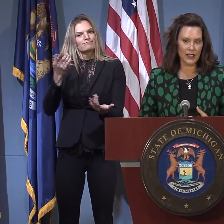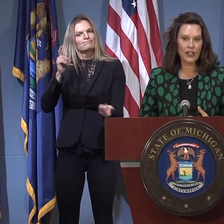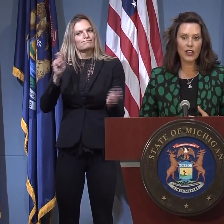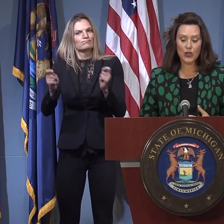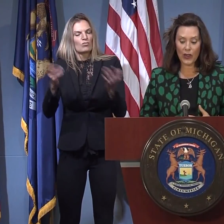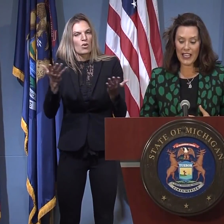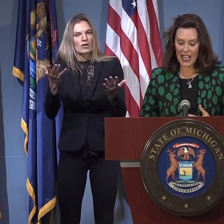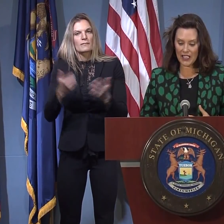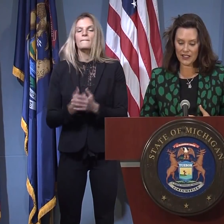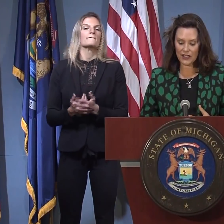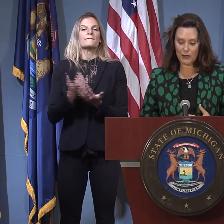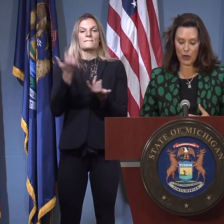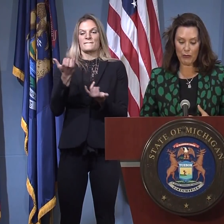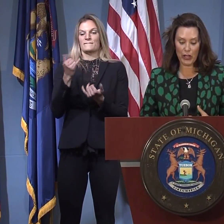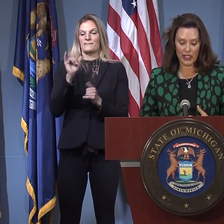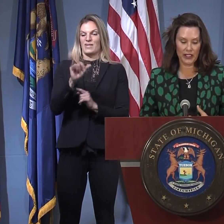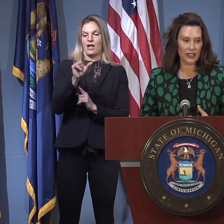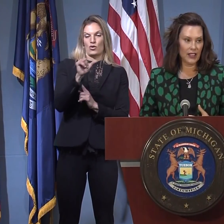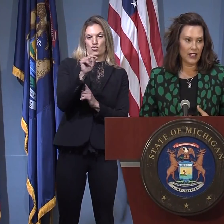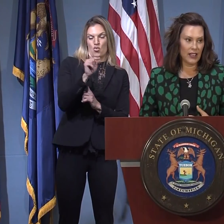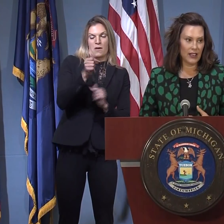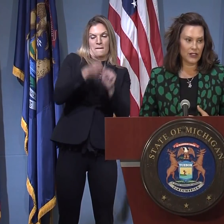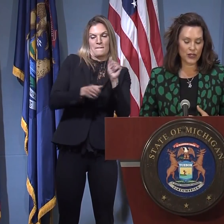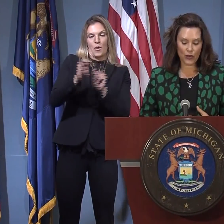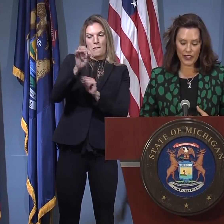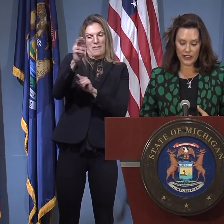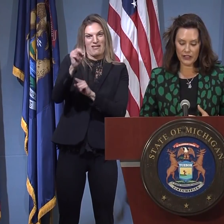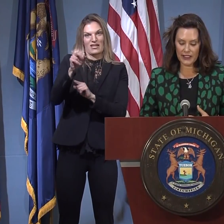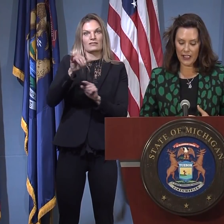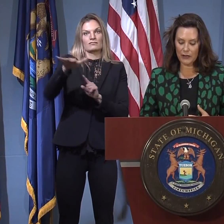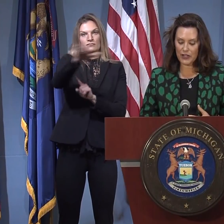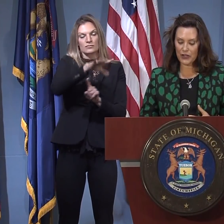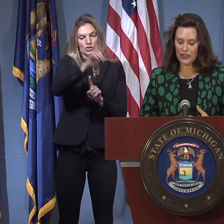MICHIGAN.